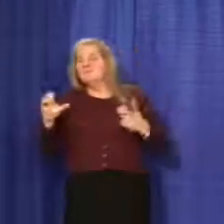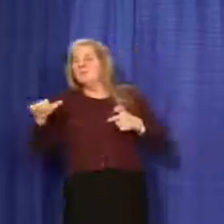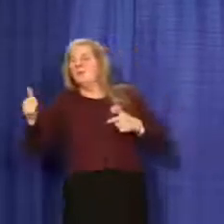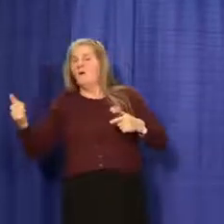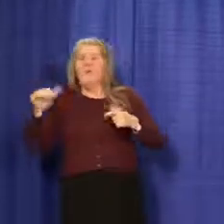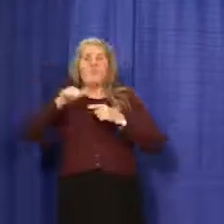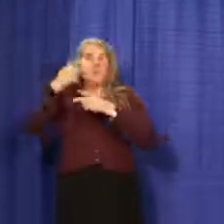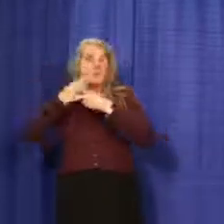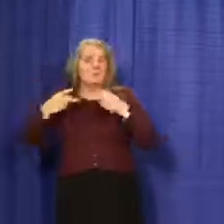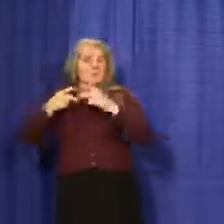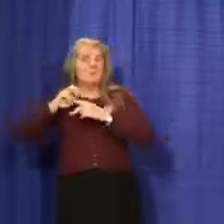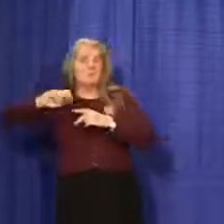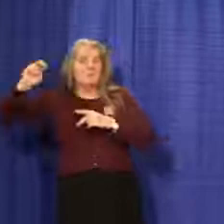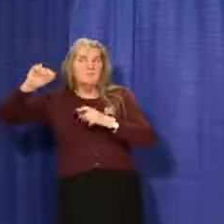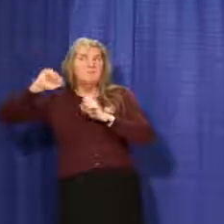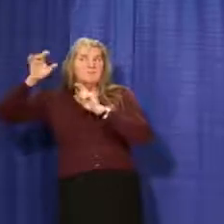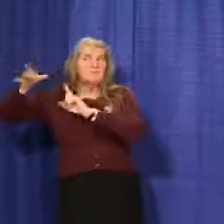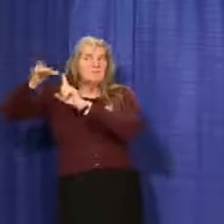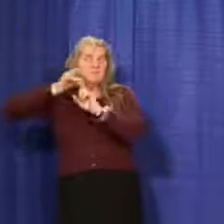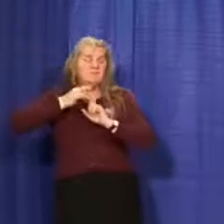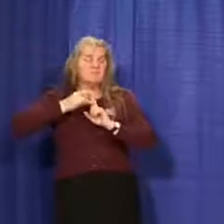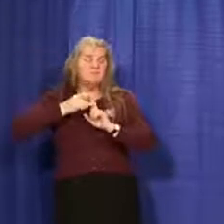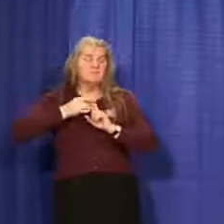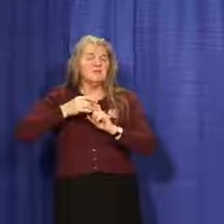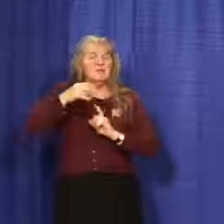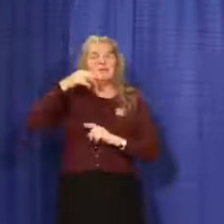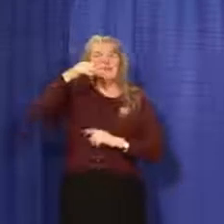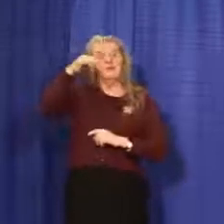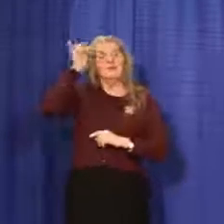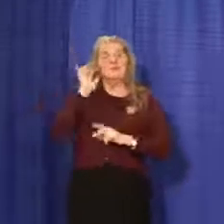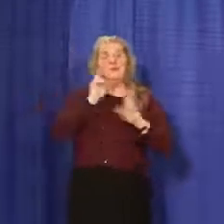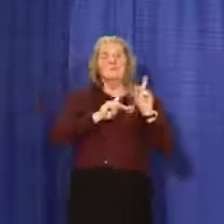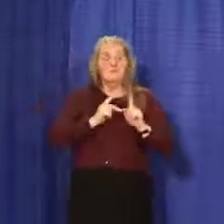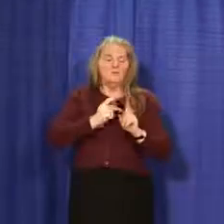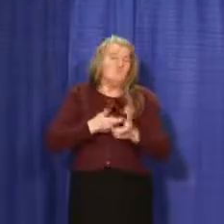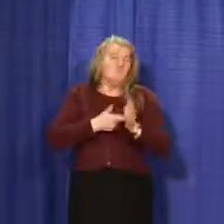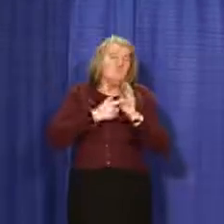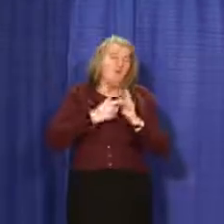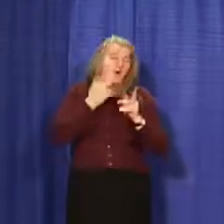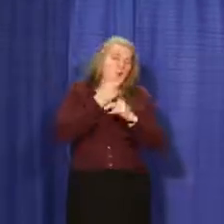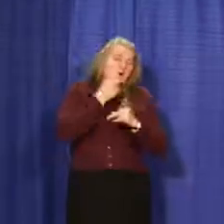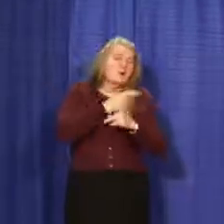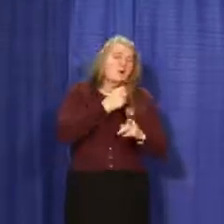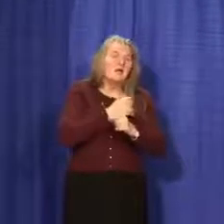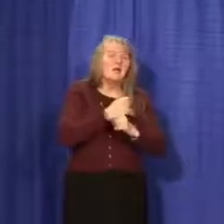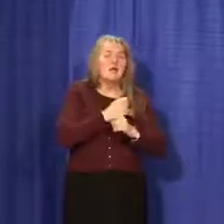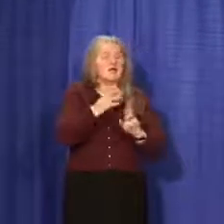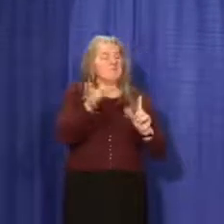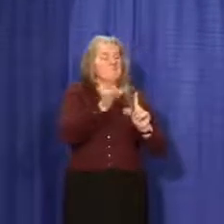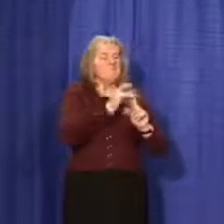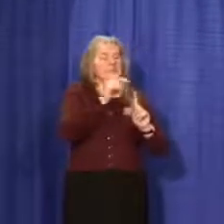Cases like these are people, real Yukoners who do require care, contact tracing, and